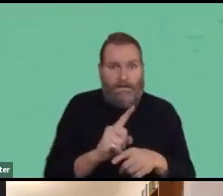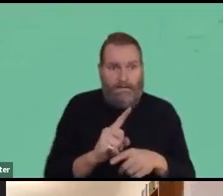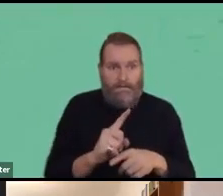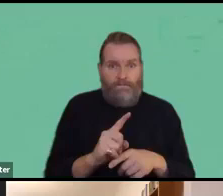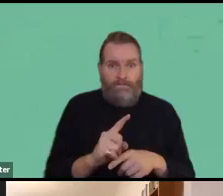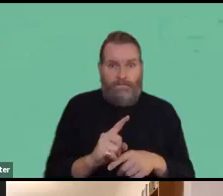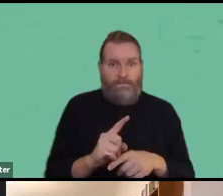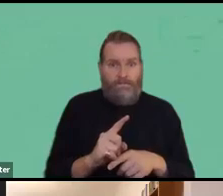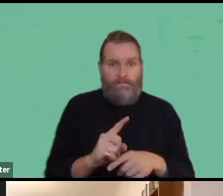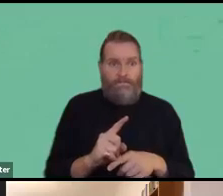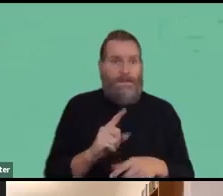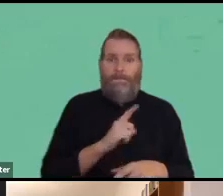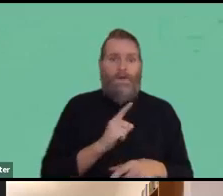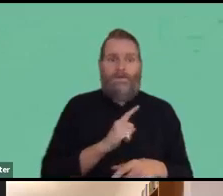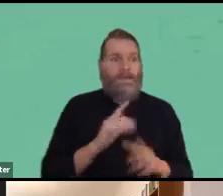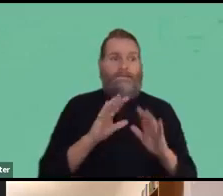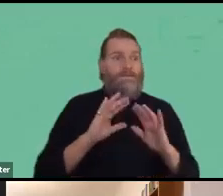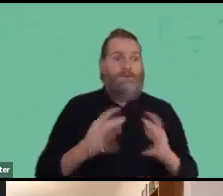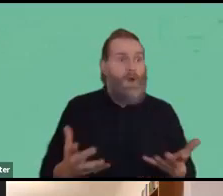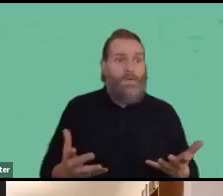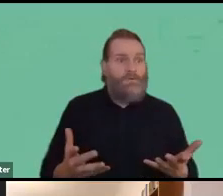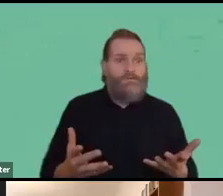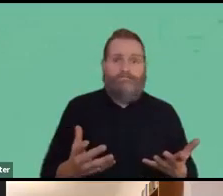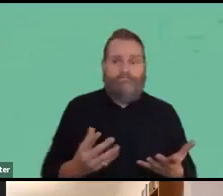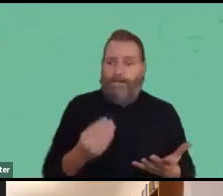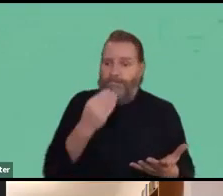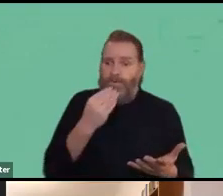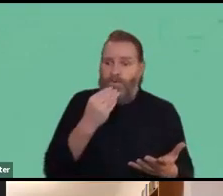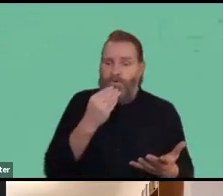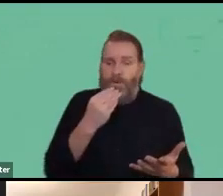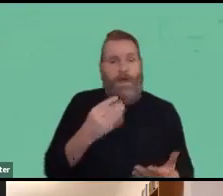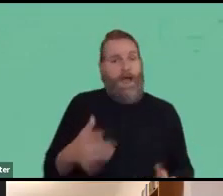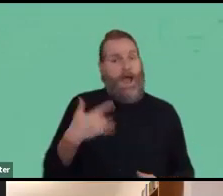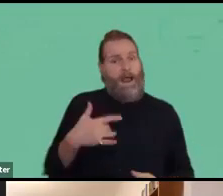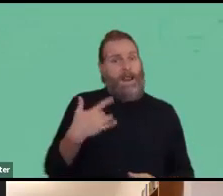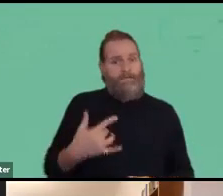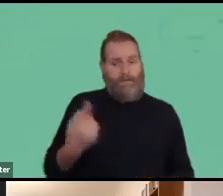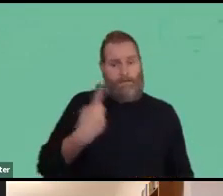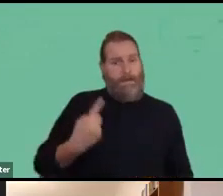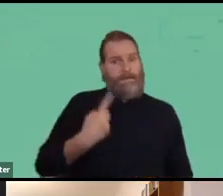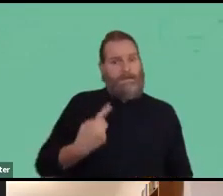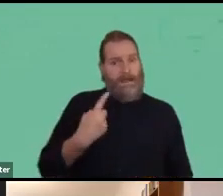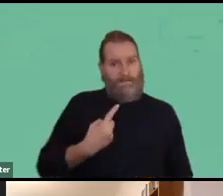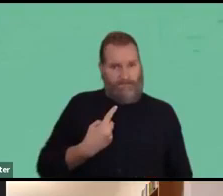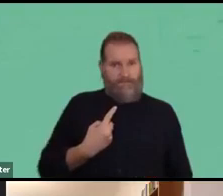because if I didn't I wouldn't eat. I live alone and so am the sole income earner and despite being